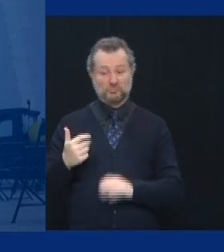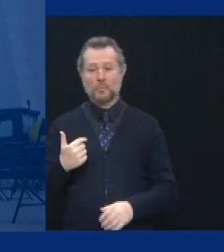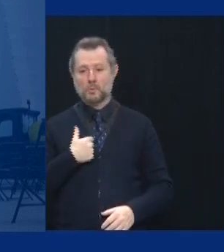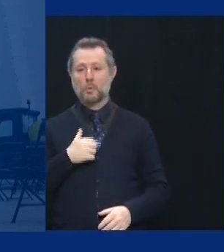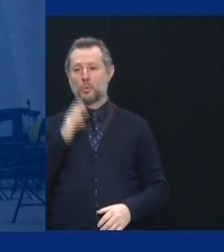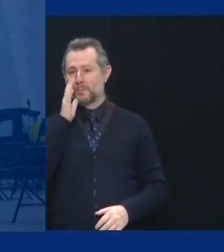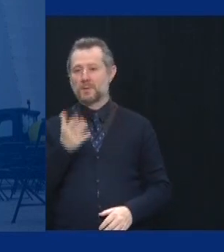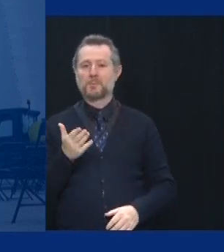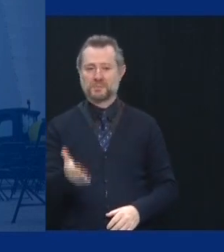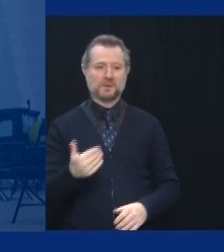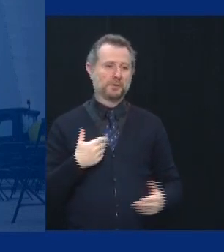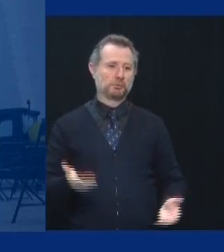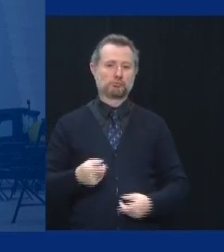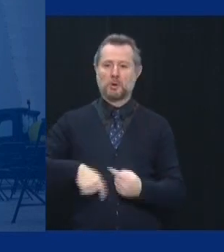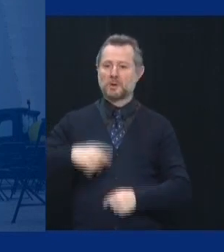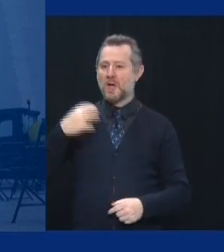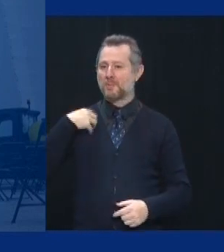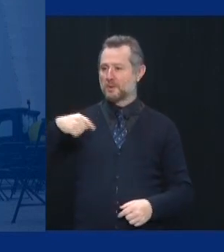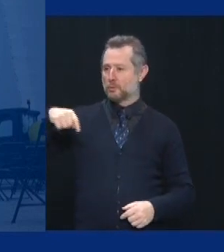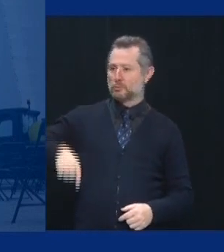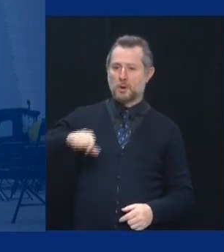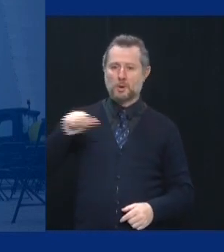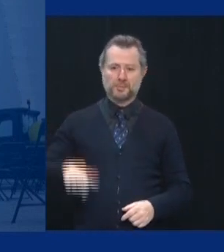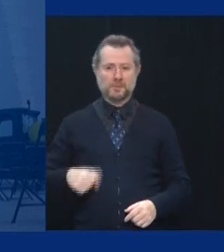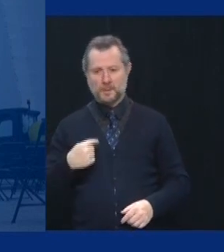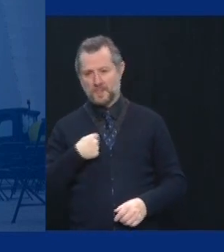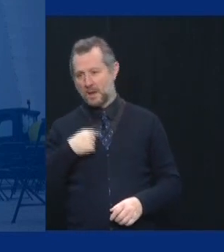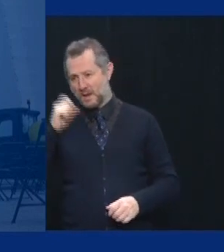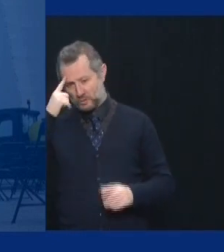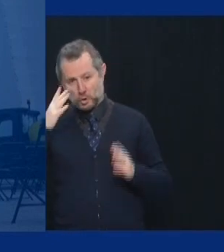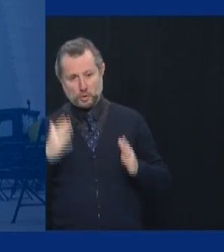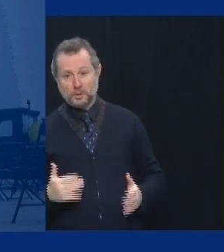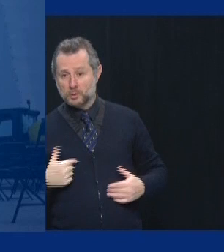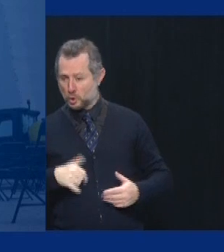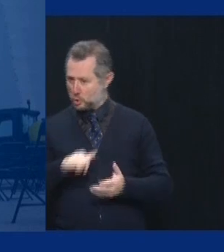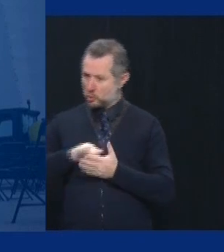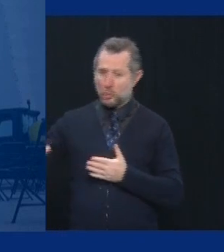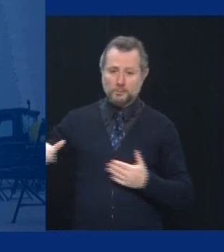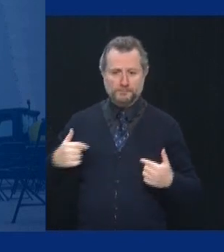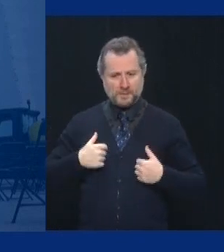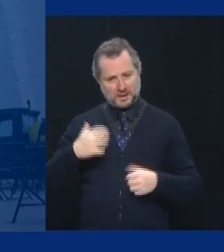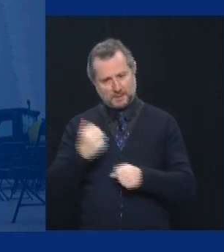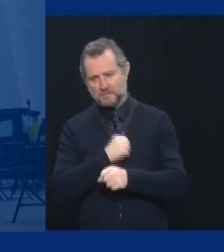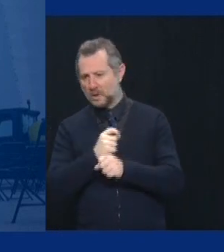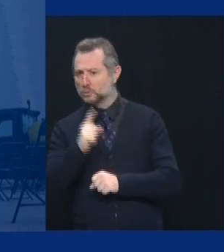SNOW AS I CAN SHOVEL. SO, IF THERE'S A POSSIBLE SITUATION HERE AT THE CAPITOL, I'M GOING TO BE AT THE CAPITOL.